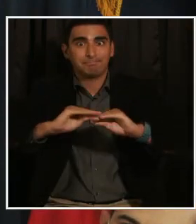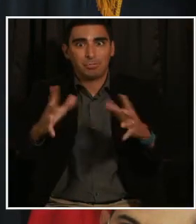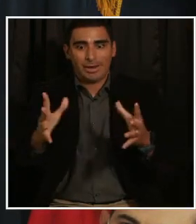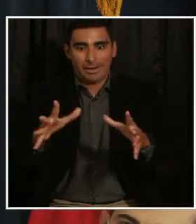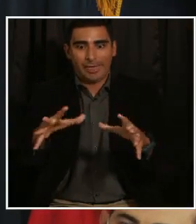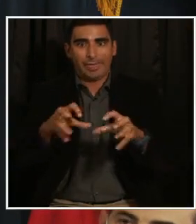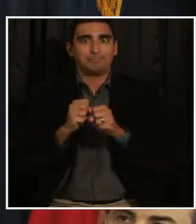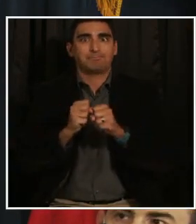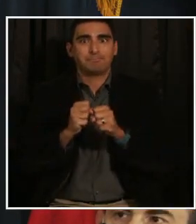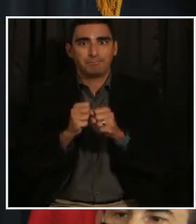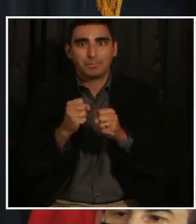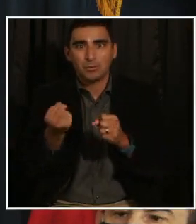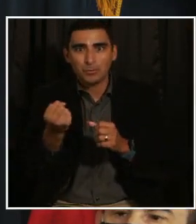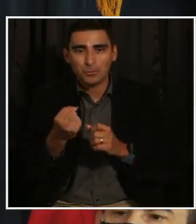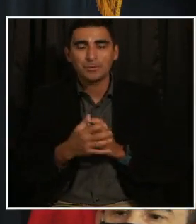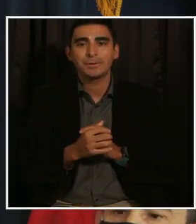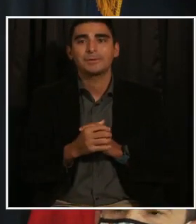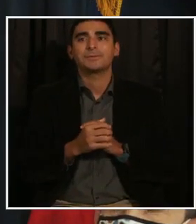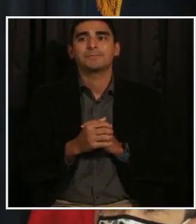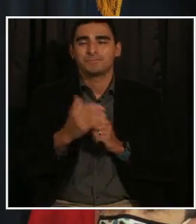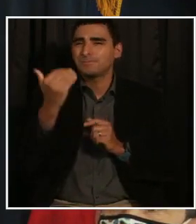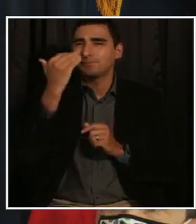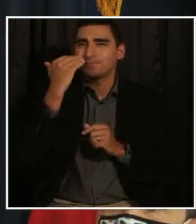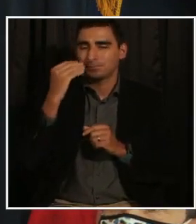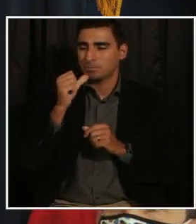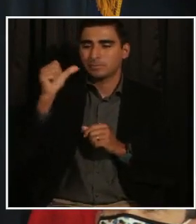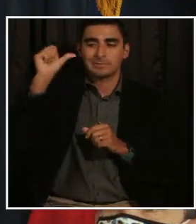i'm sure yesterday many of you saw president biden's announcement around the next steps